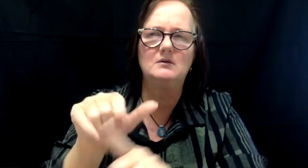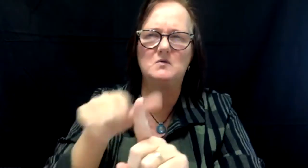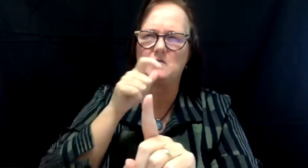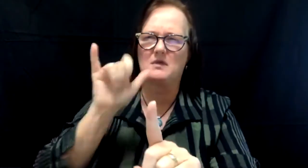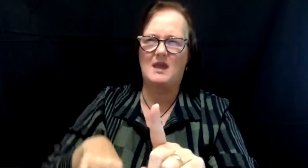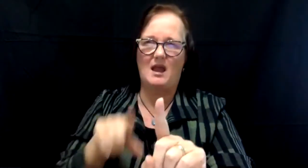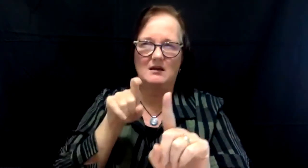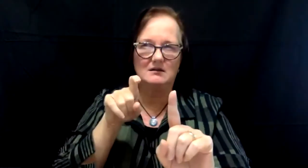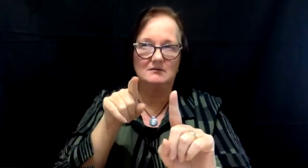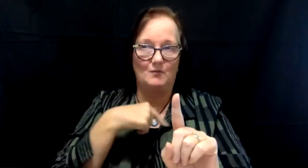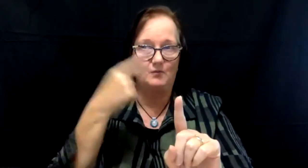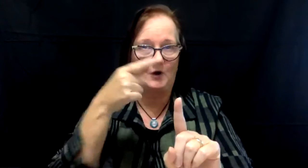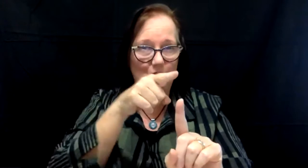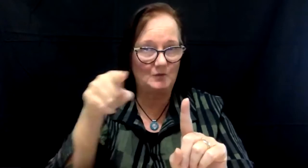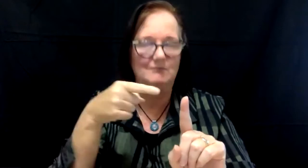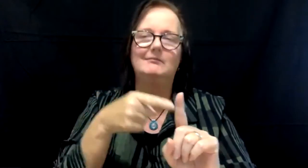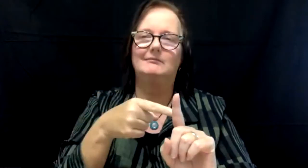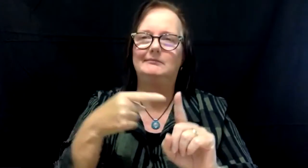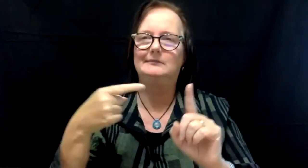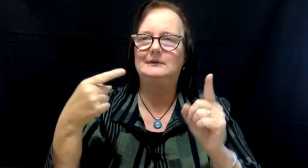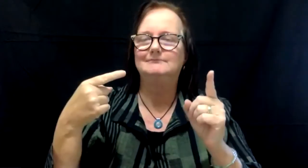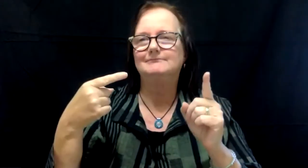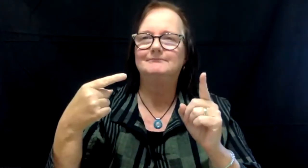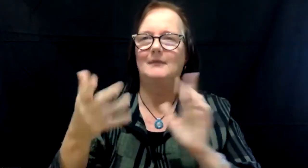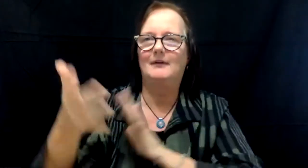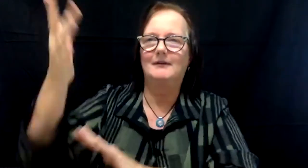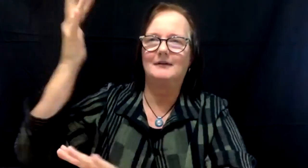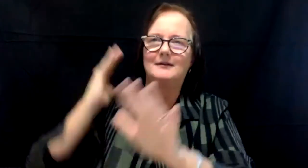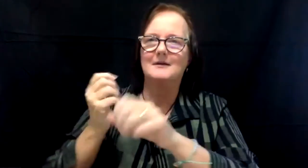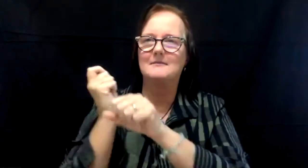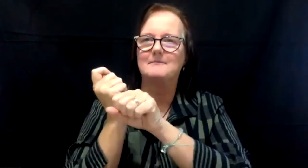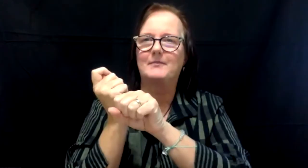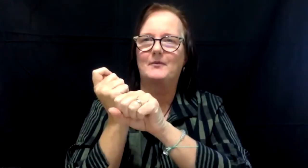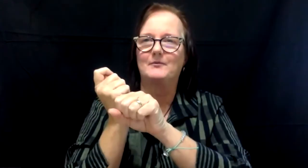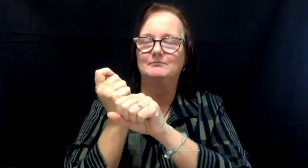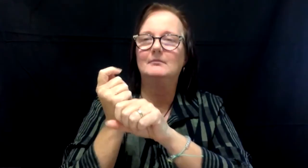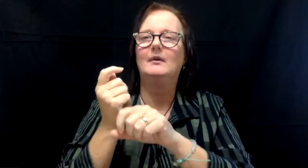If you're unaware who he is, he was a professional baseball player from long ago.